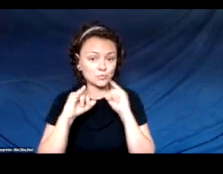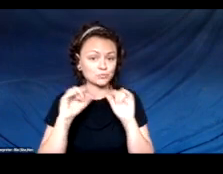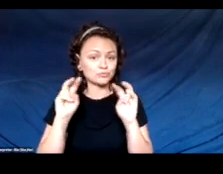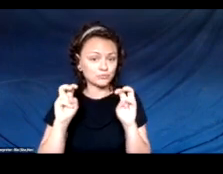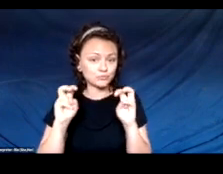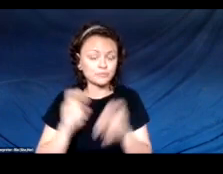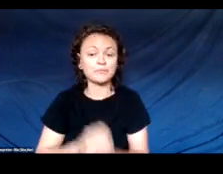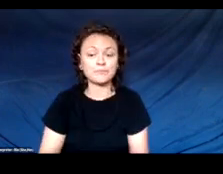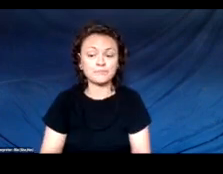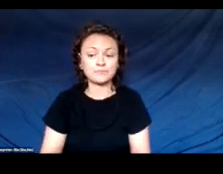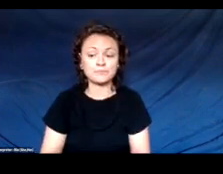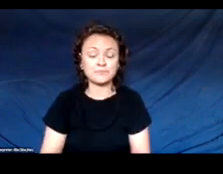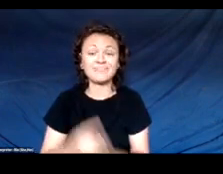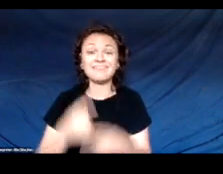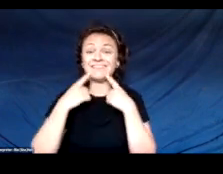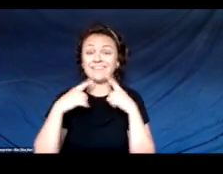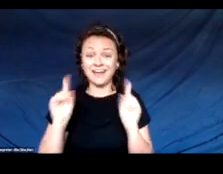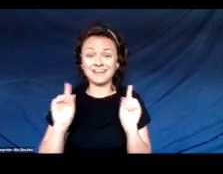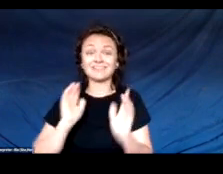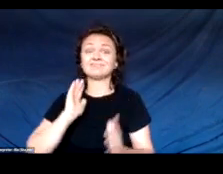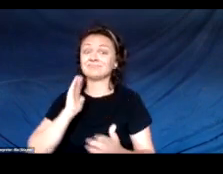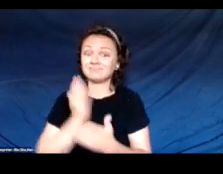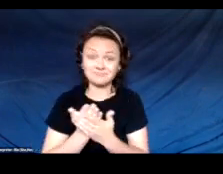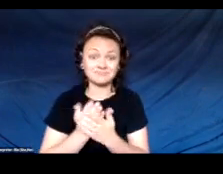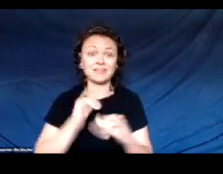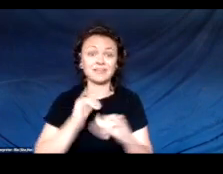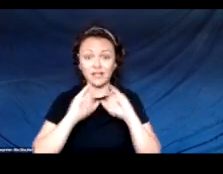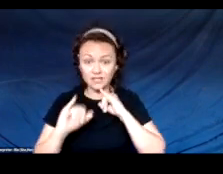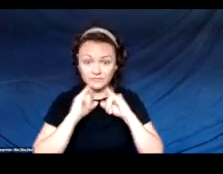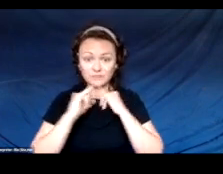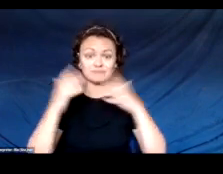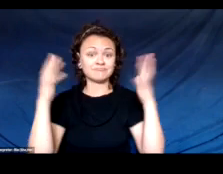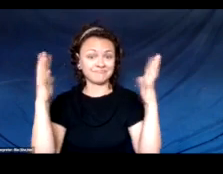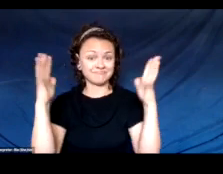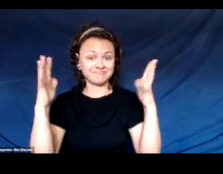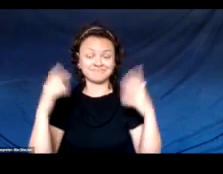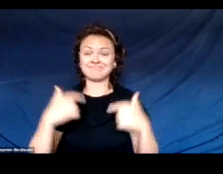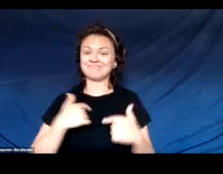there and I am thankful for that.